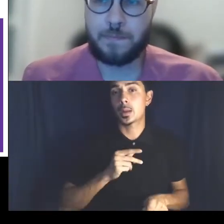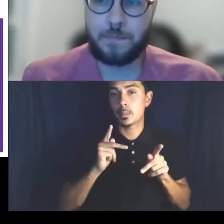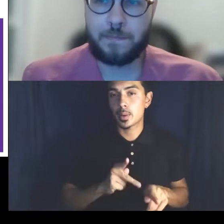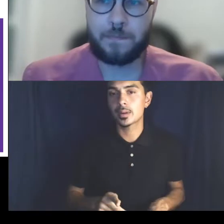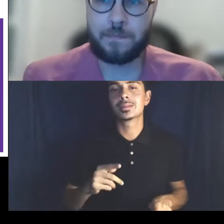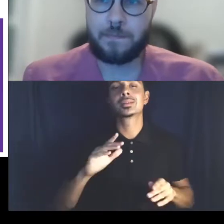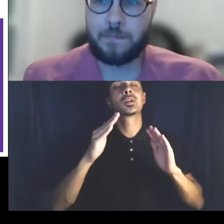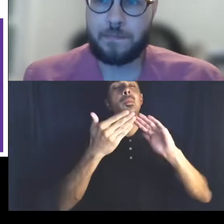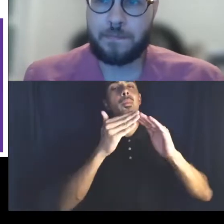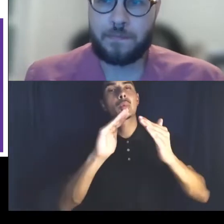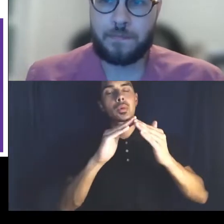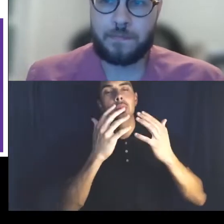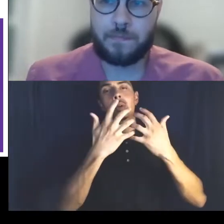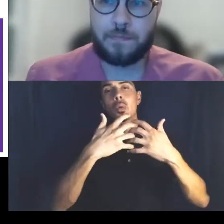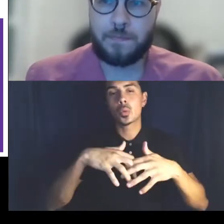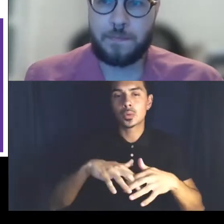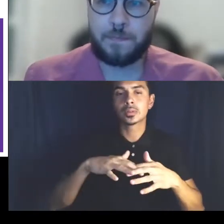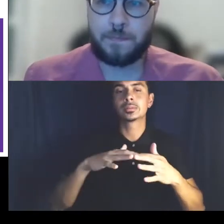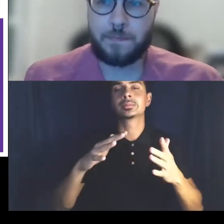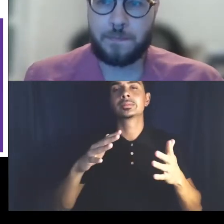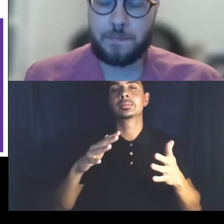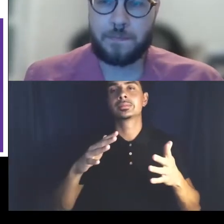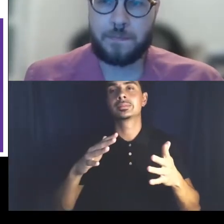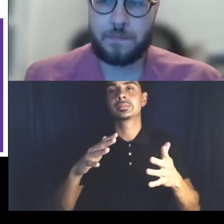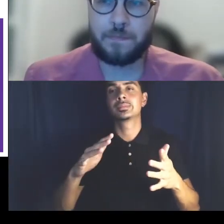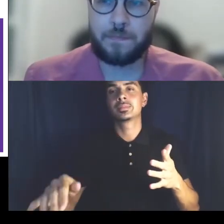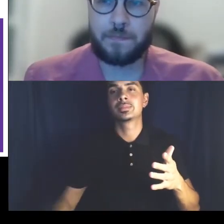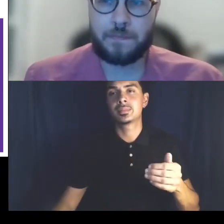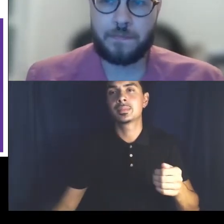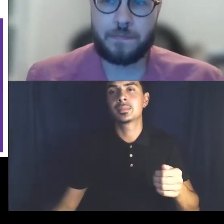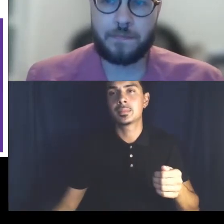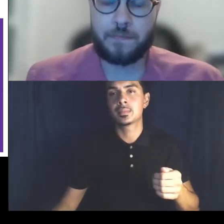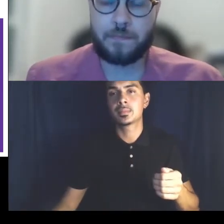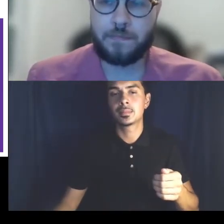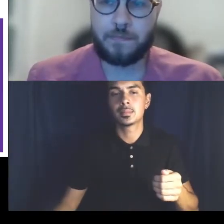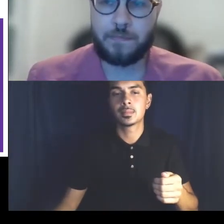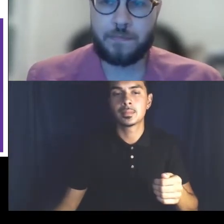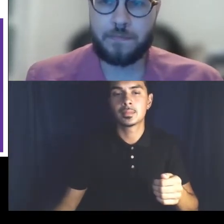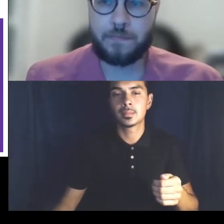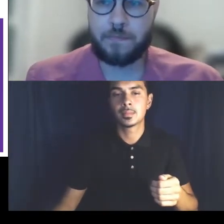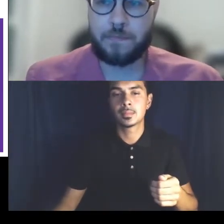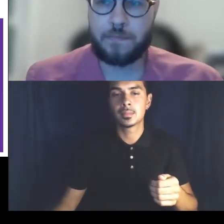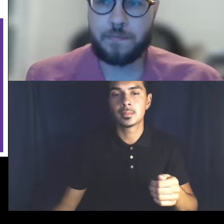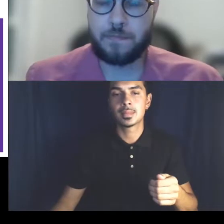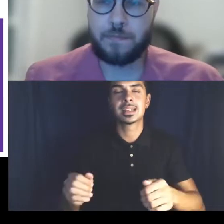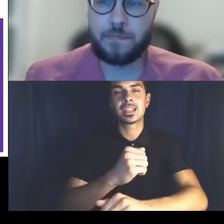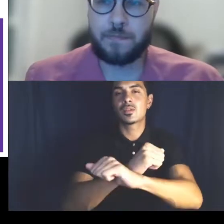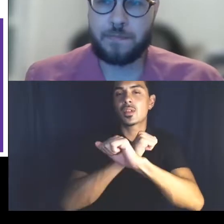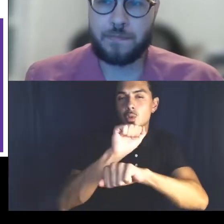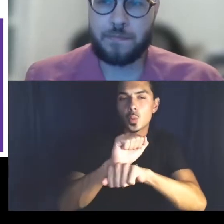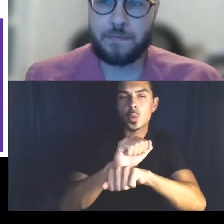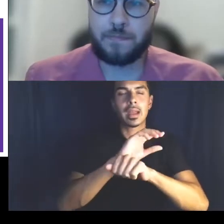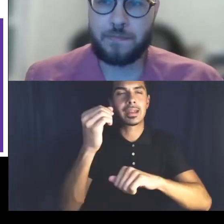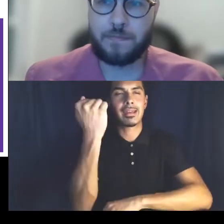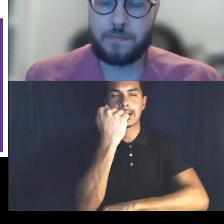mutual aid, defense work and activism work that I do. I've been doing trans healthcare,